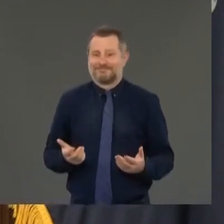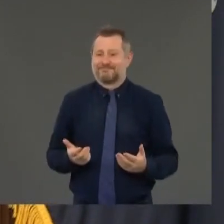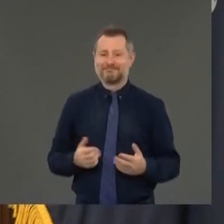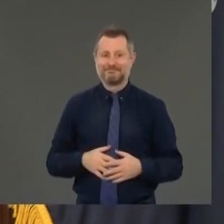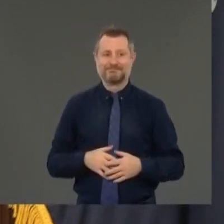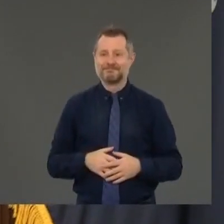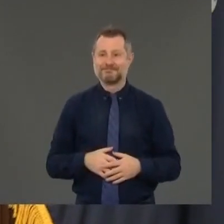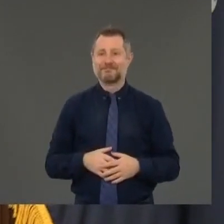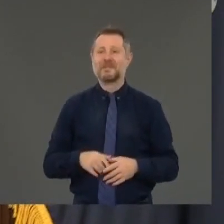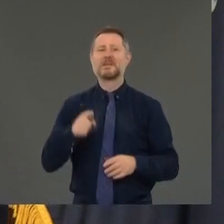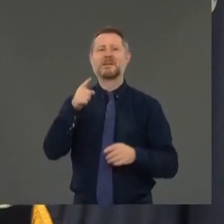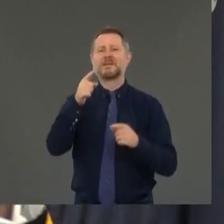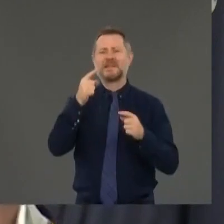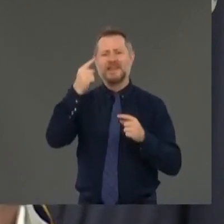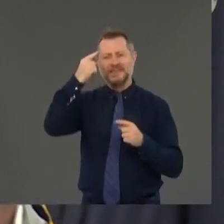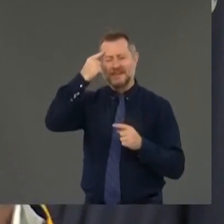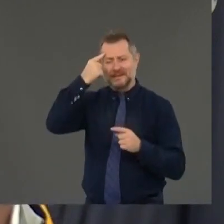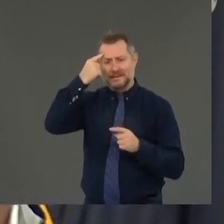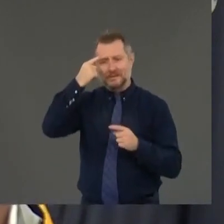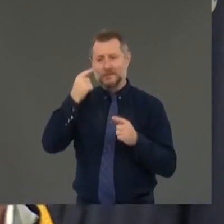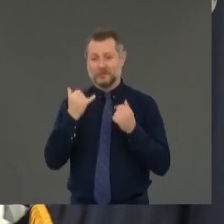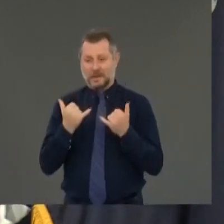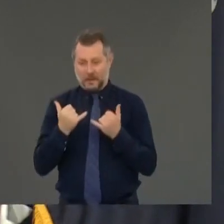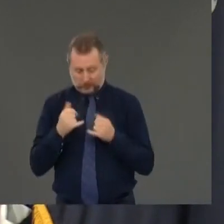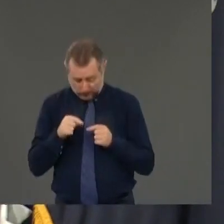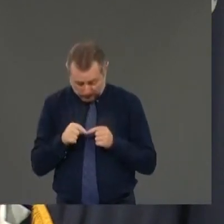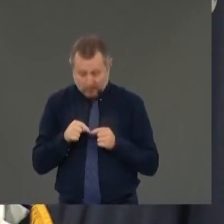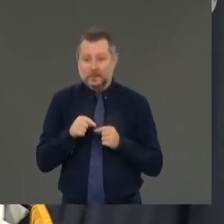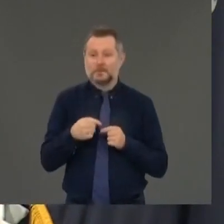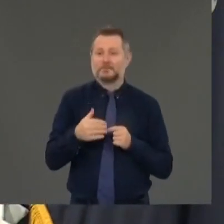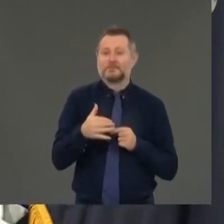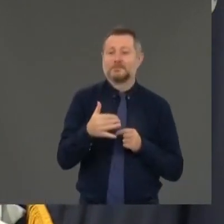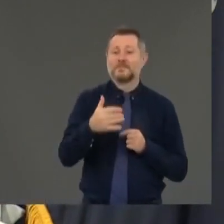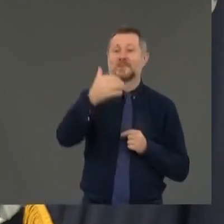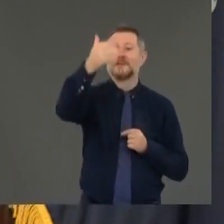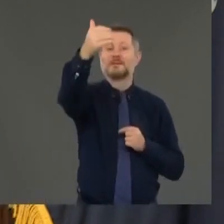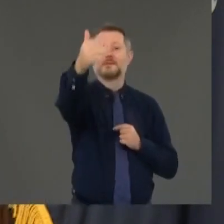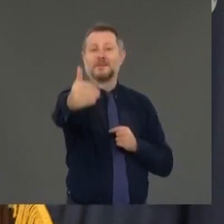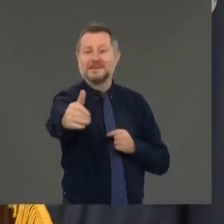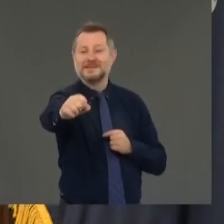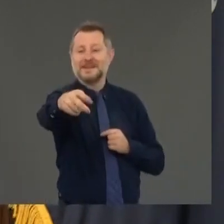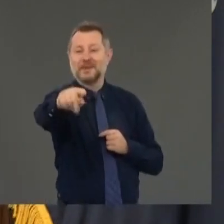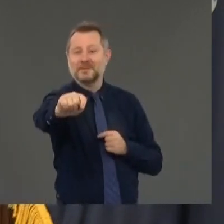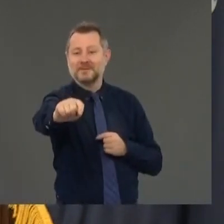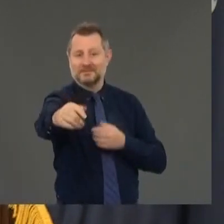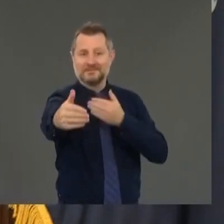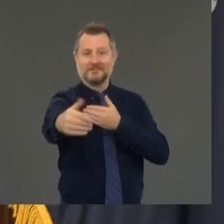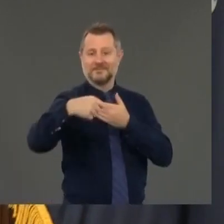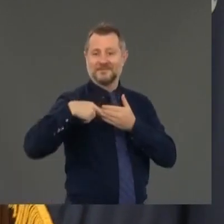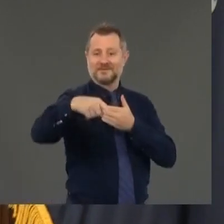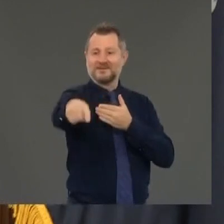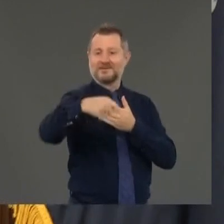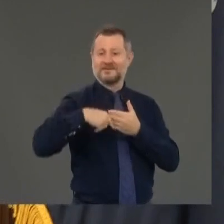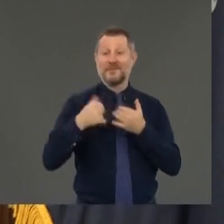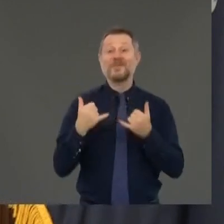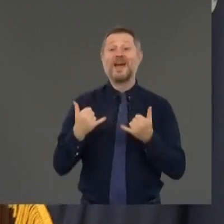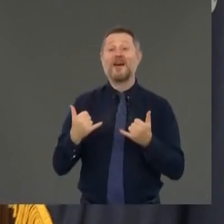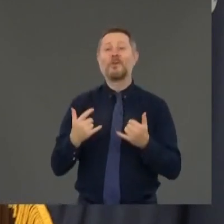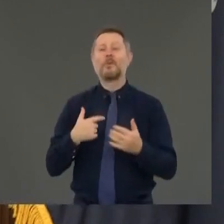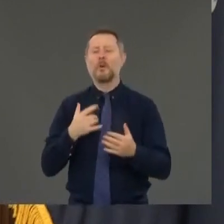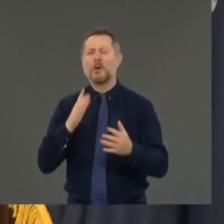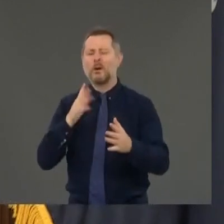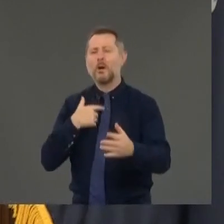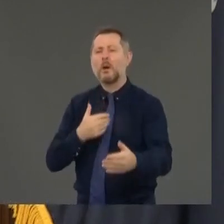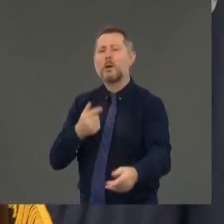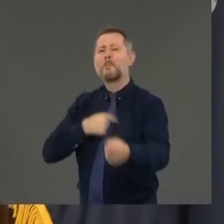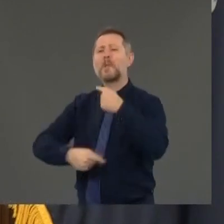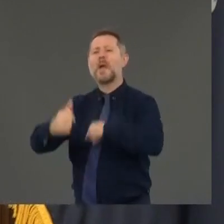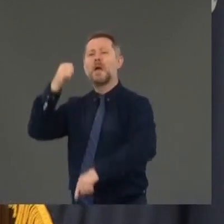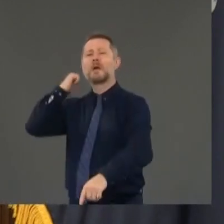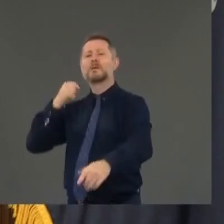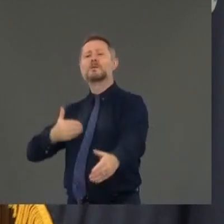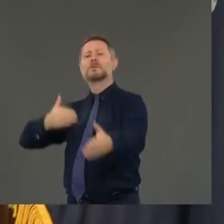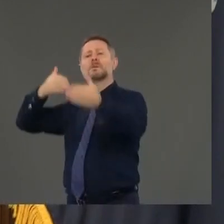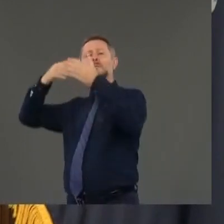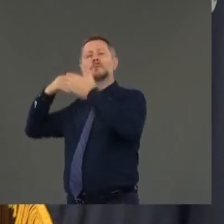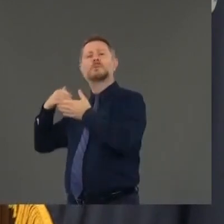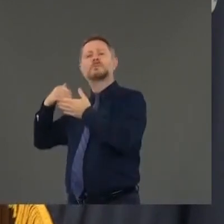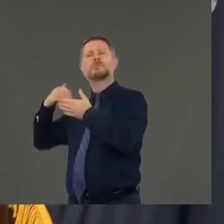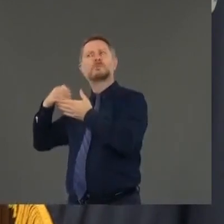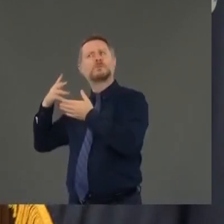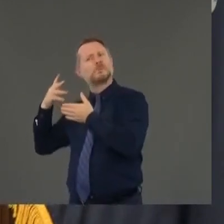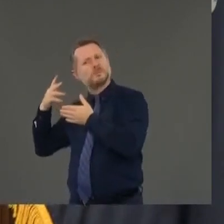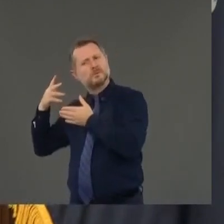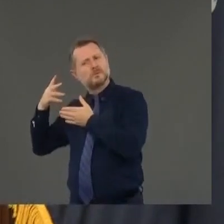NOBODY CAN ANSWER THAT QUESTION.